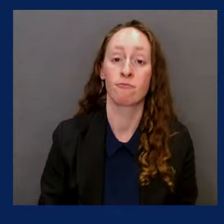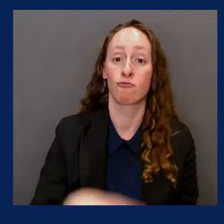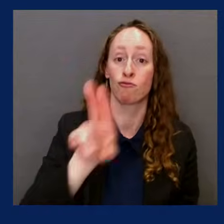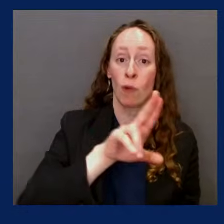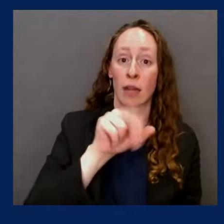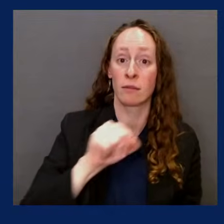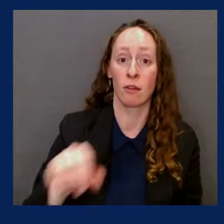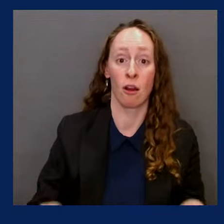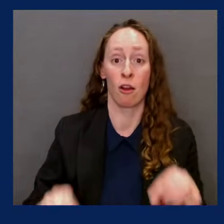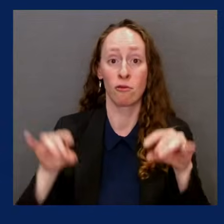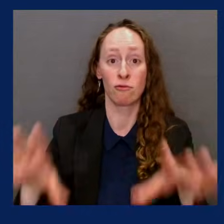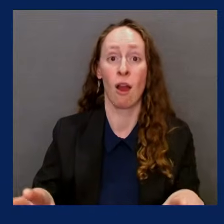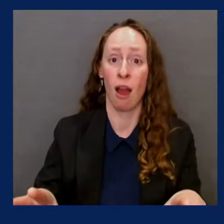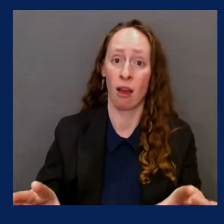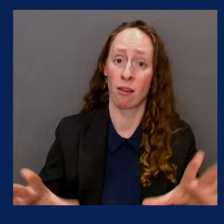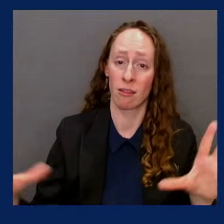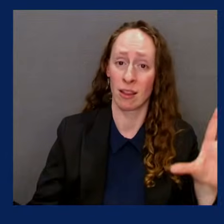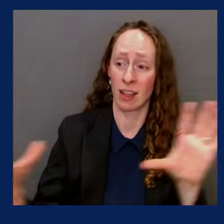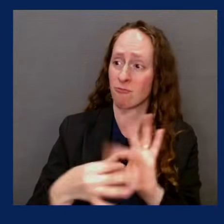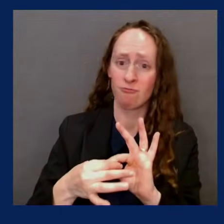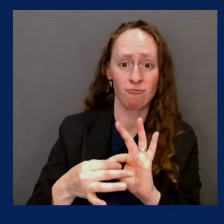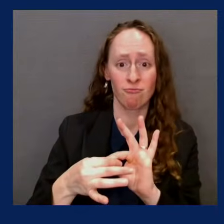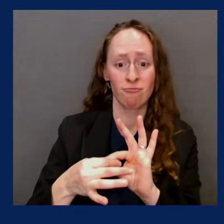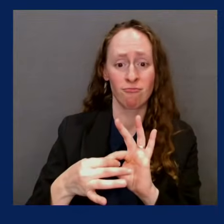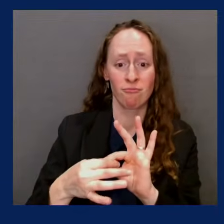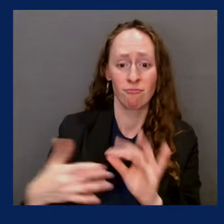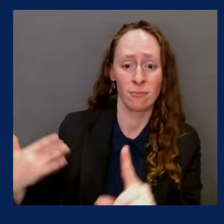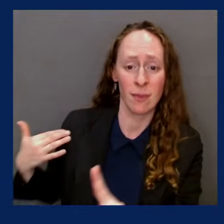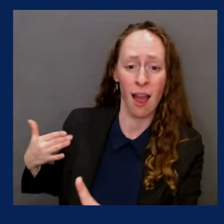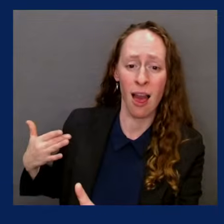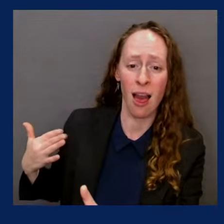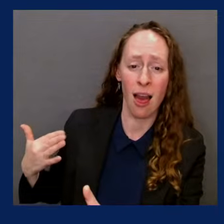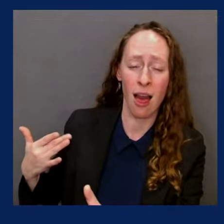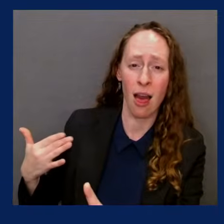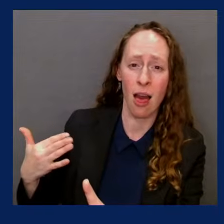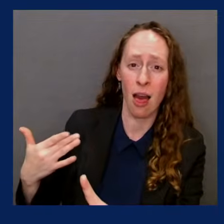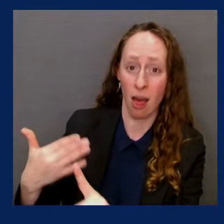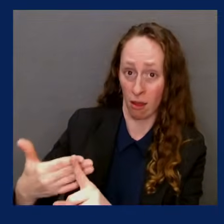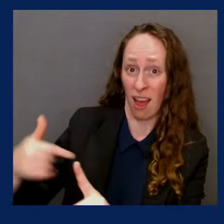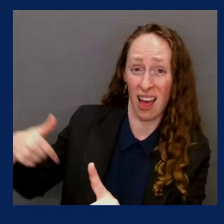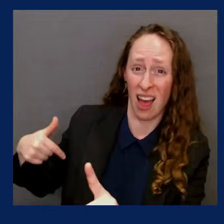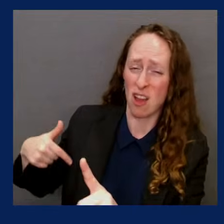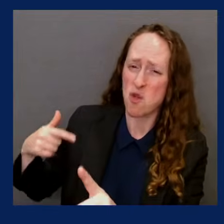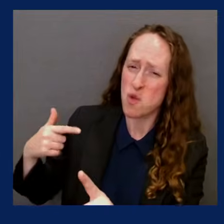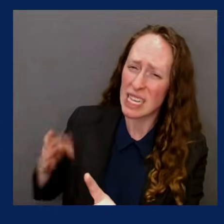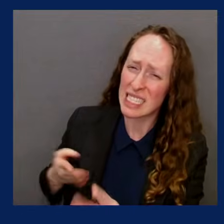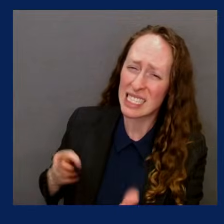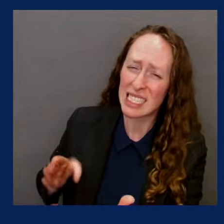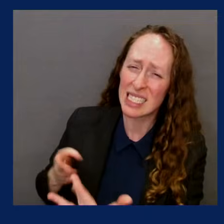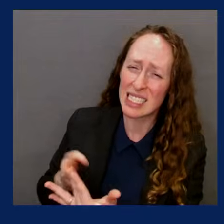We've served and sacrificed together in the cause of peace. We've helped each other through natural disasters.